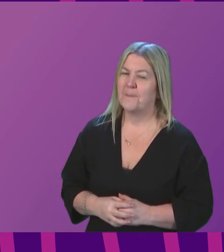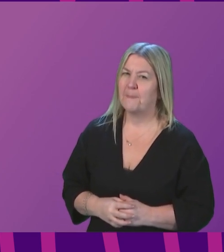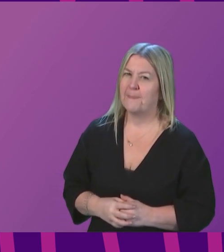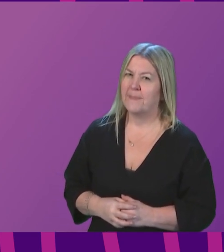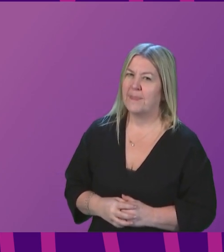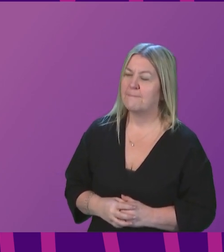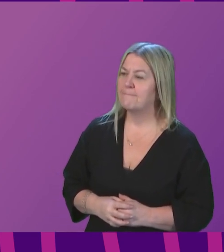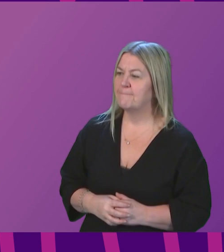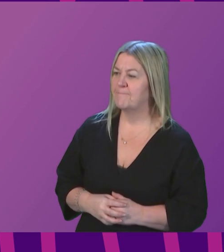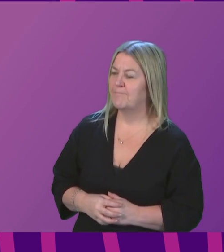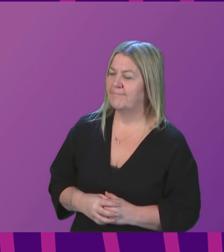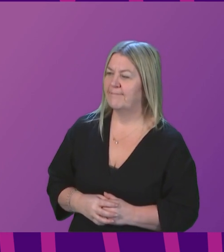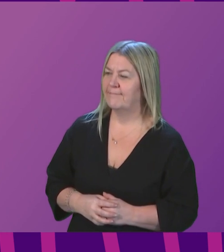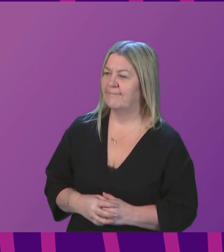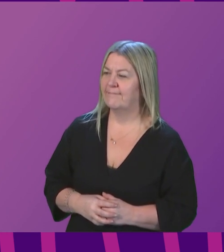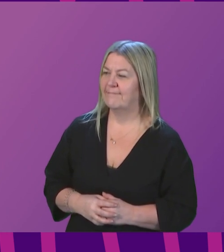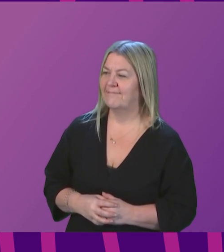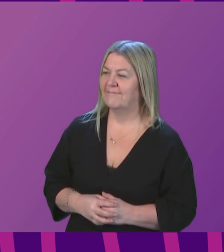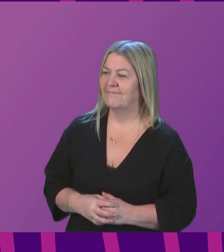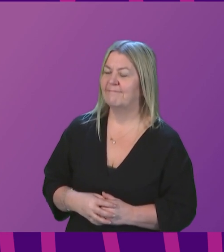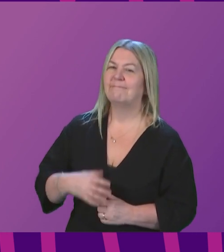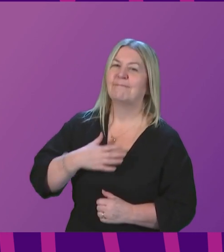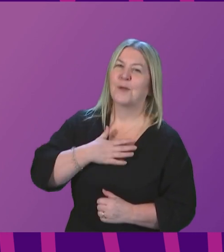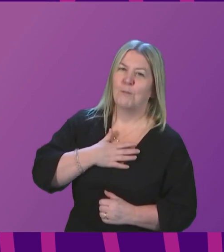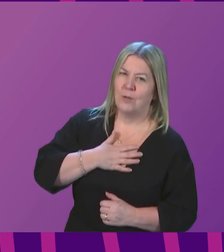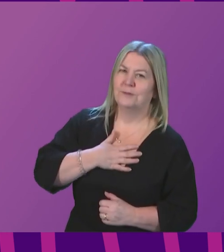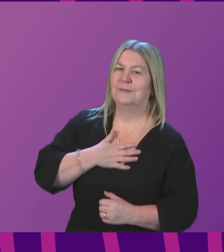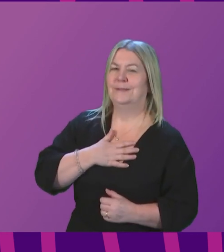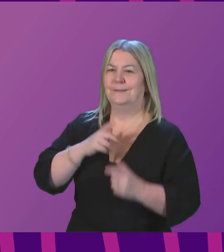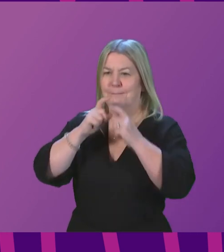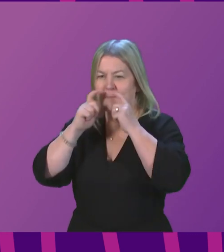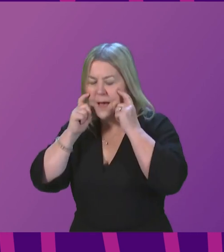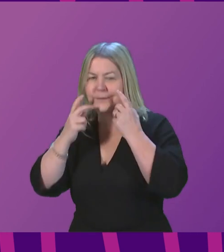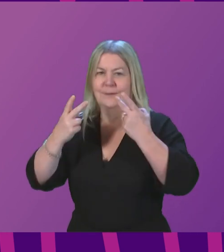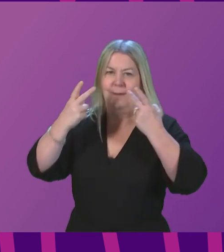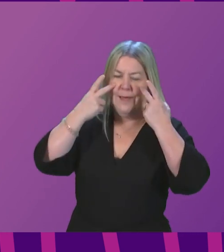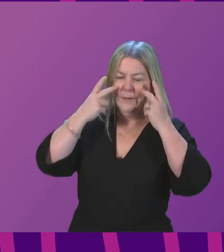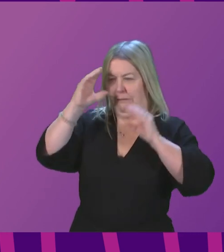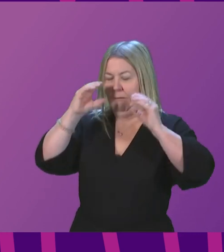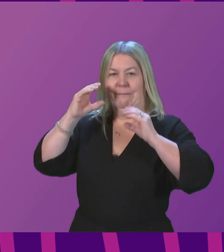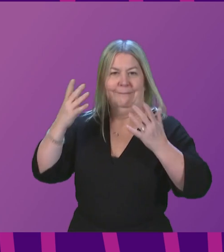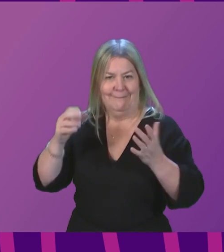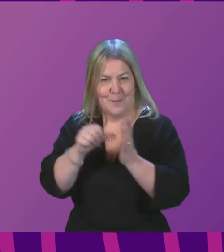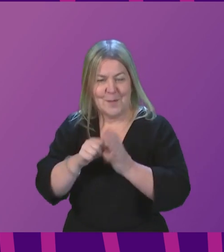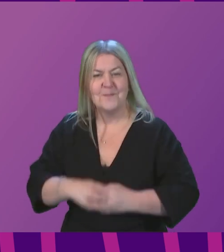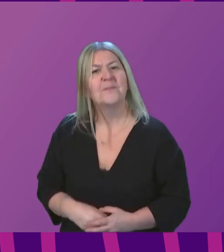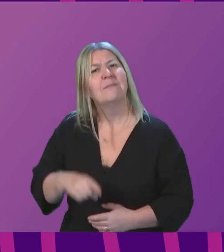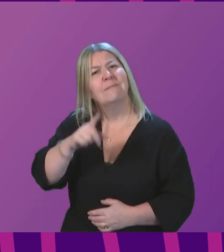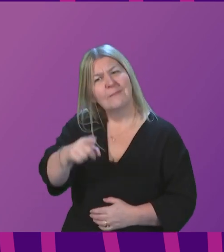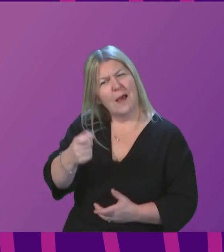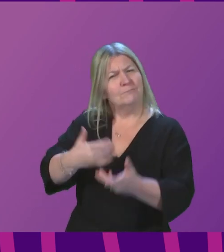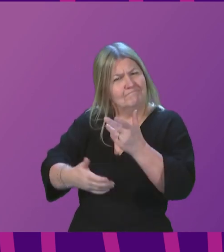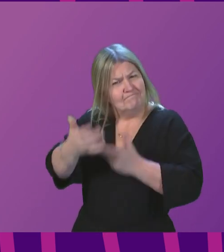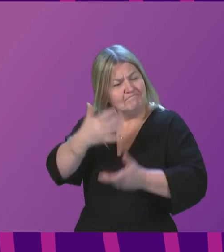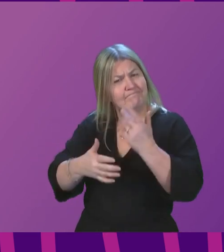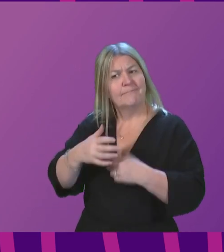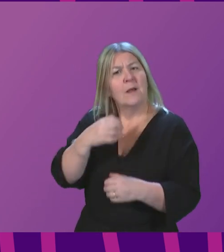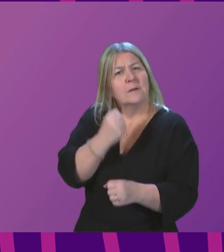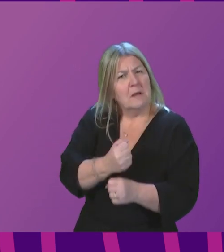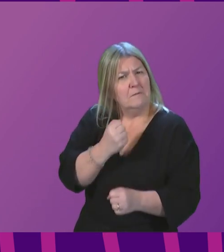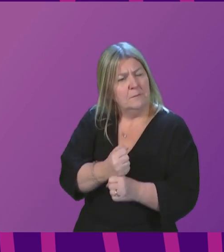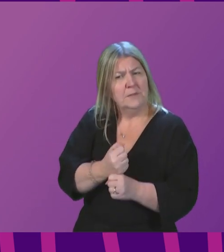What is the Scottish Government’s response regarding the impact on Scotland of reports